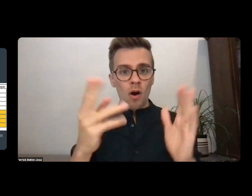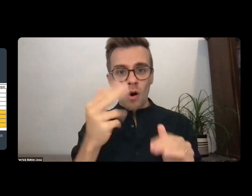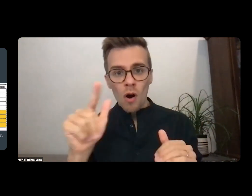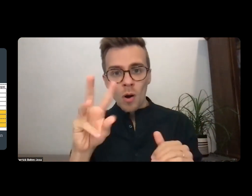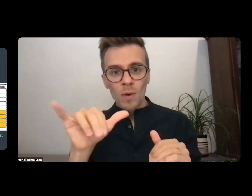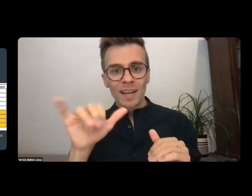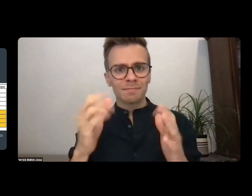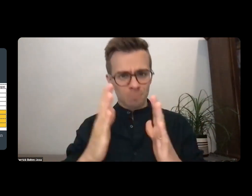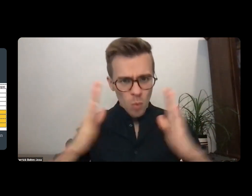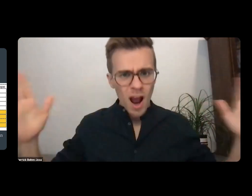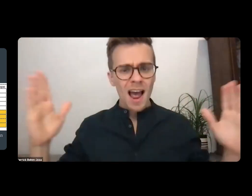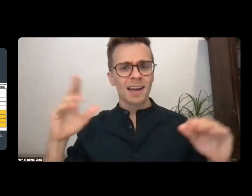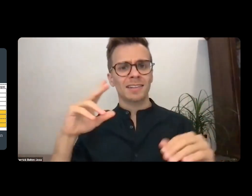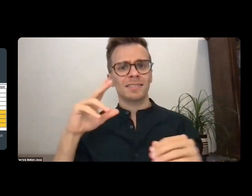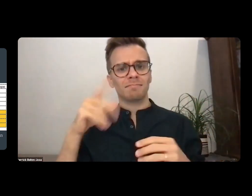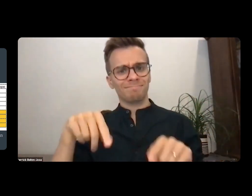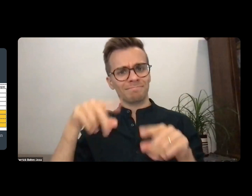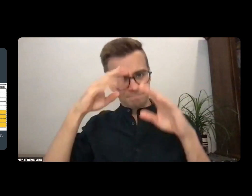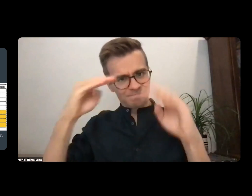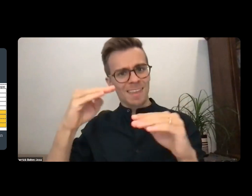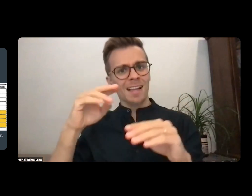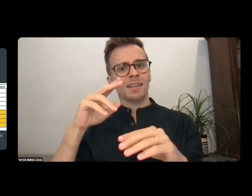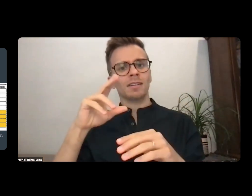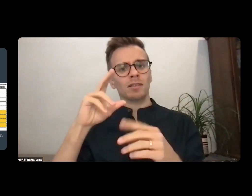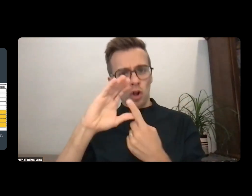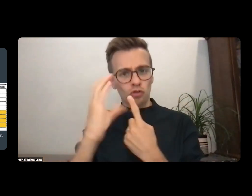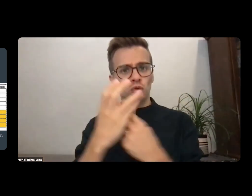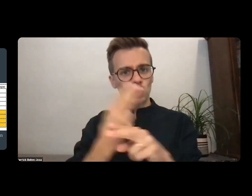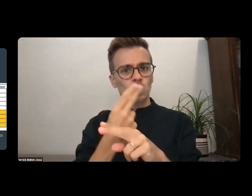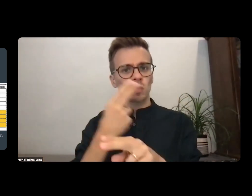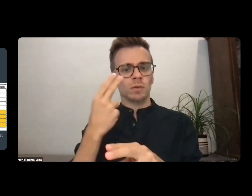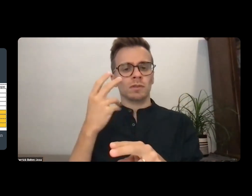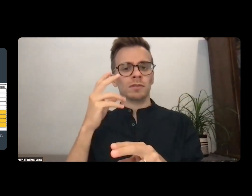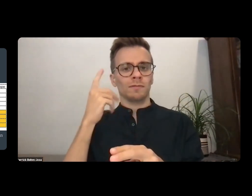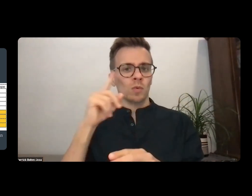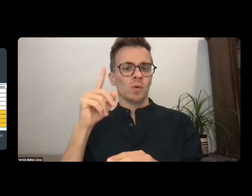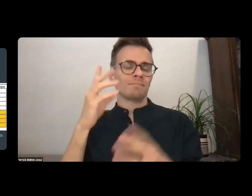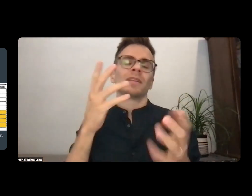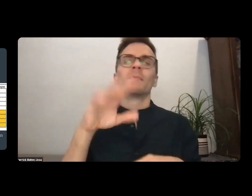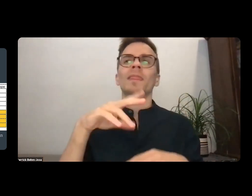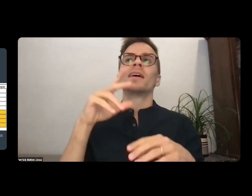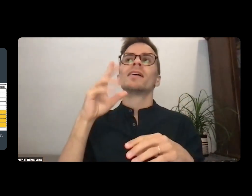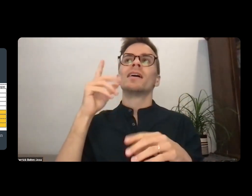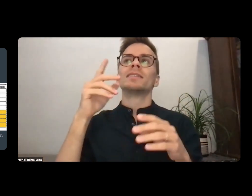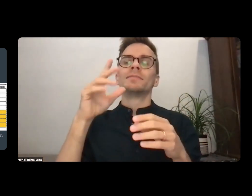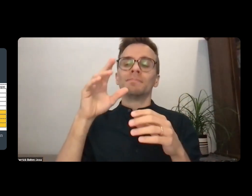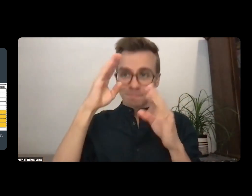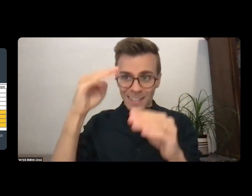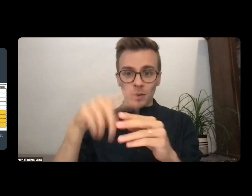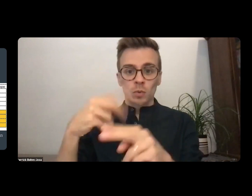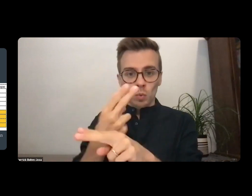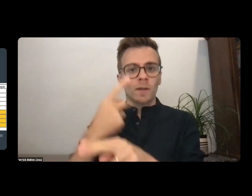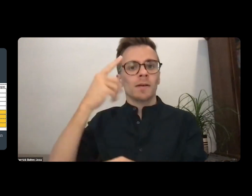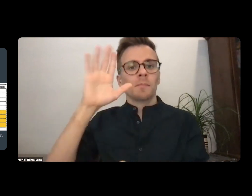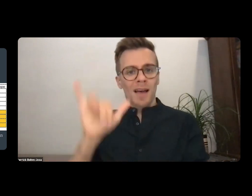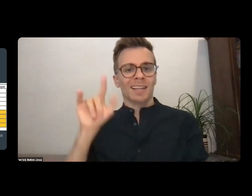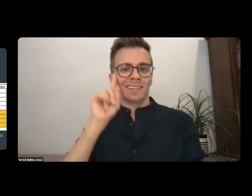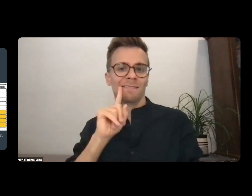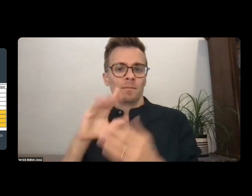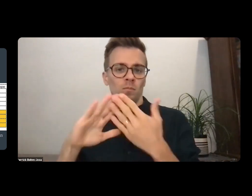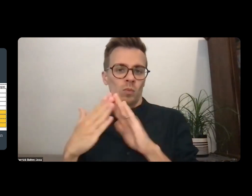We want to make sure that hall traffic is suitable, that it’s wide because, for example,